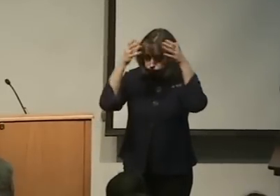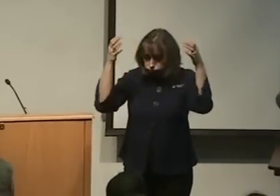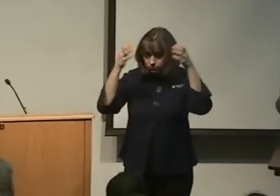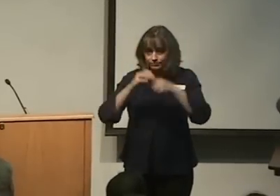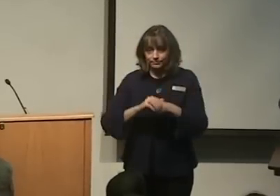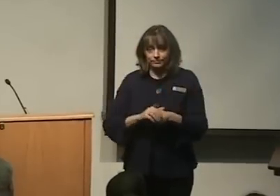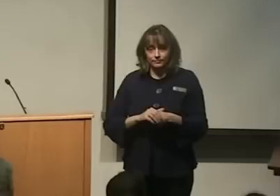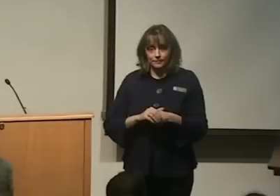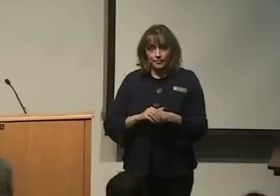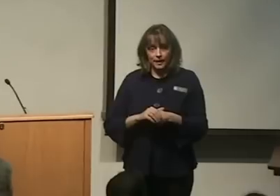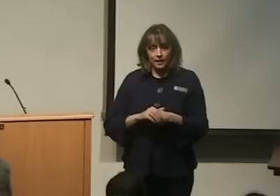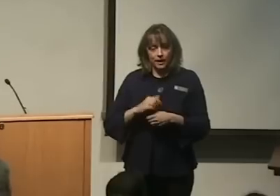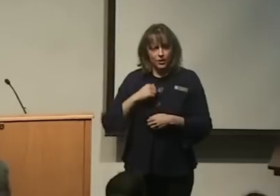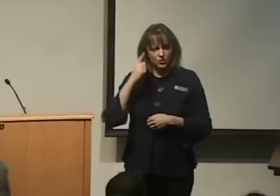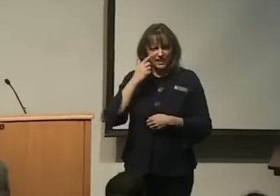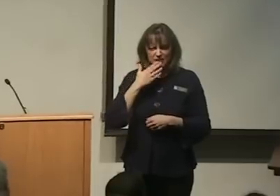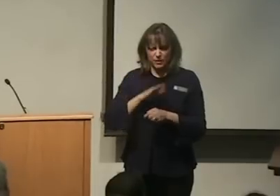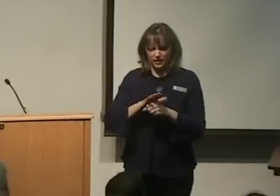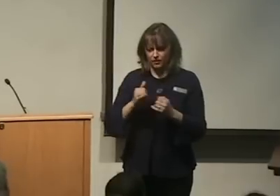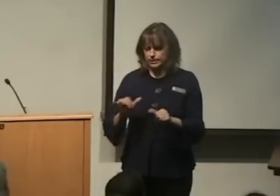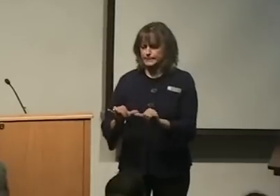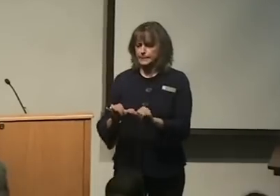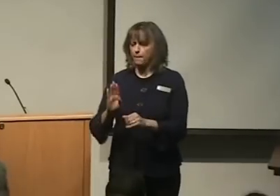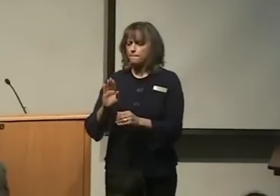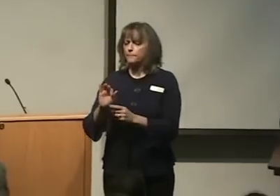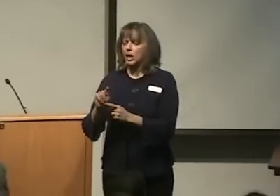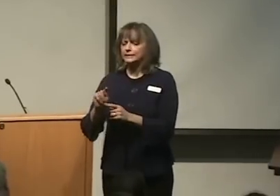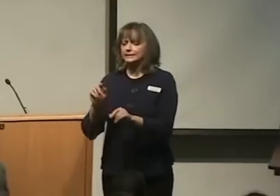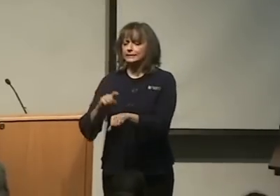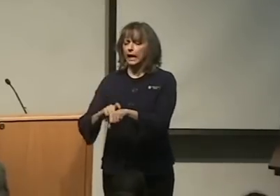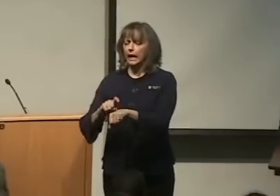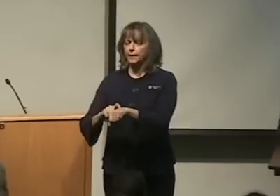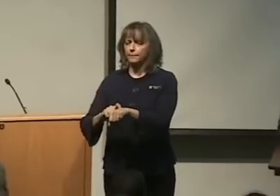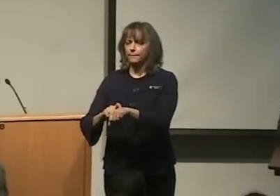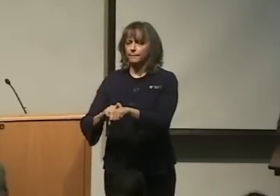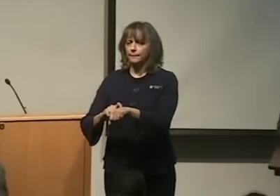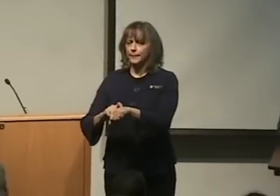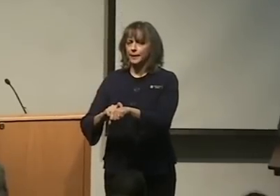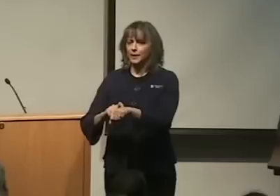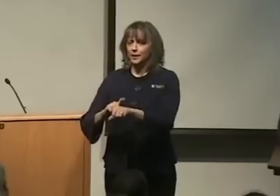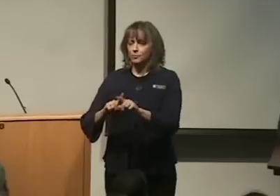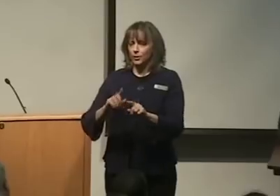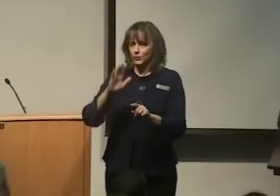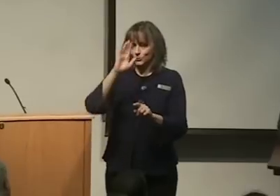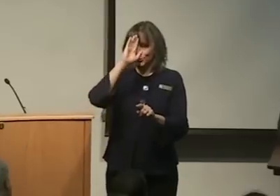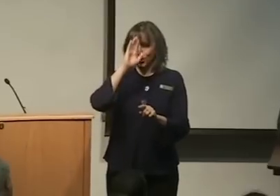that we measure butt time, I would measure learning, but I would actually make the exist, the graduation exam really easy.